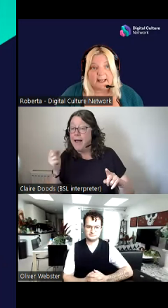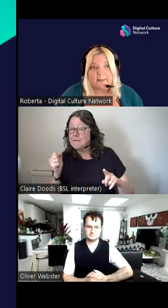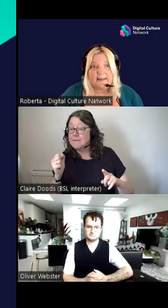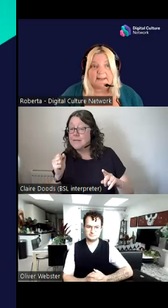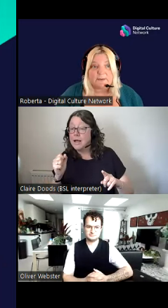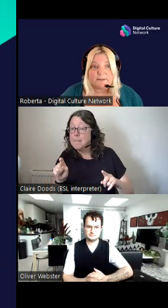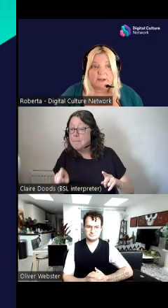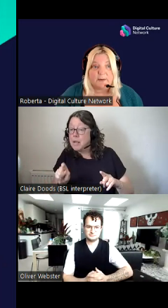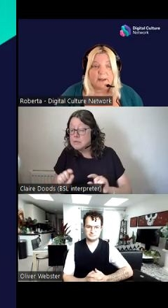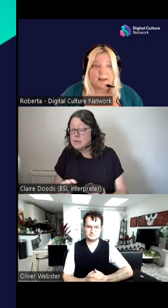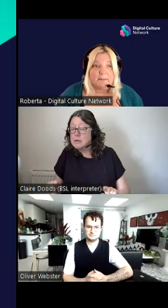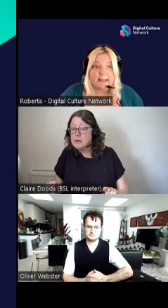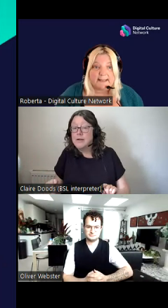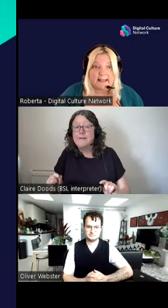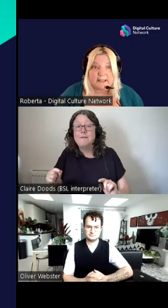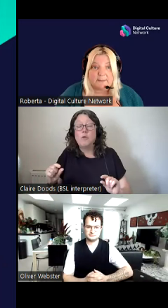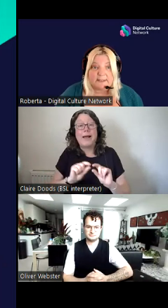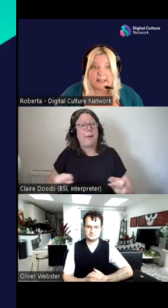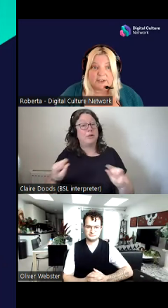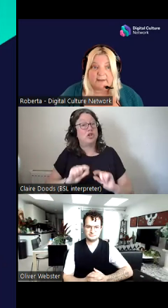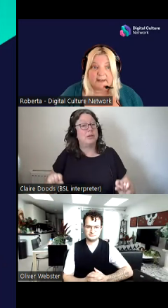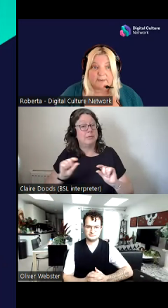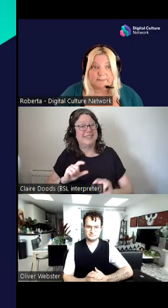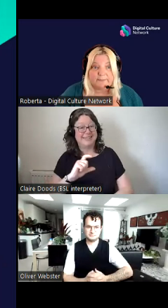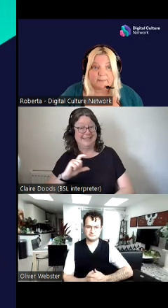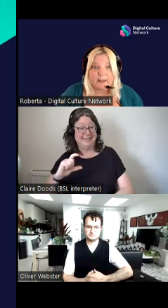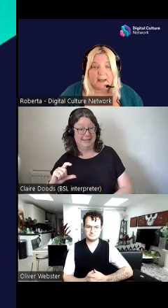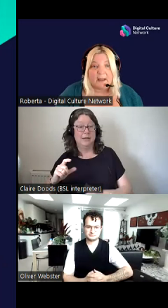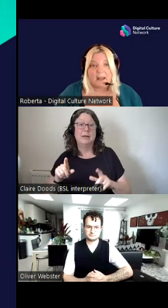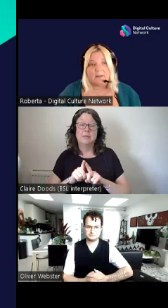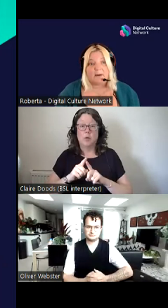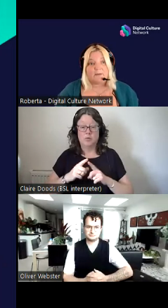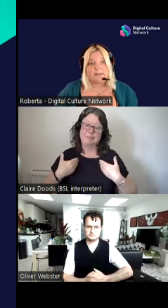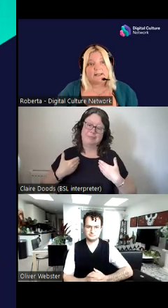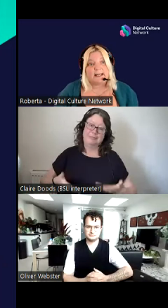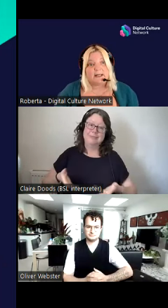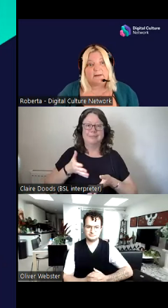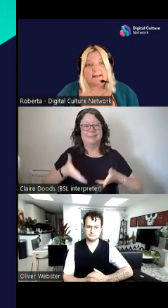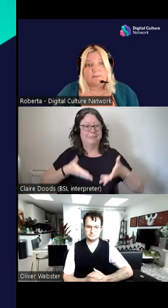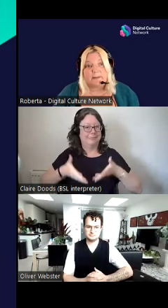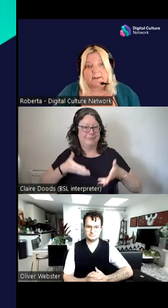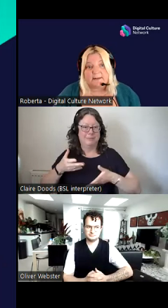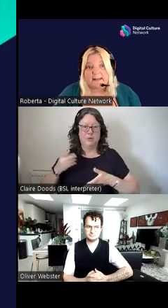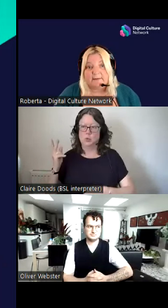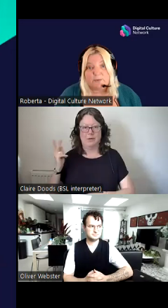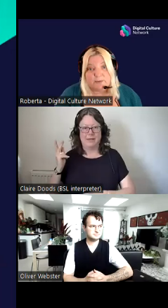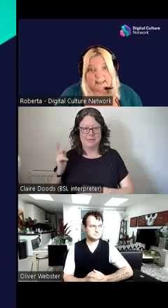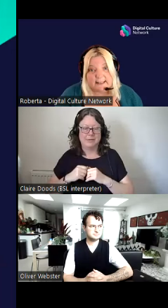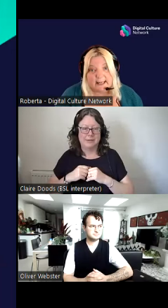and there's also BSL interpretation available. I wanted to let you know that this webinar is being recorded